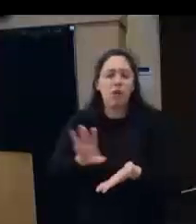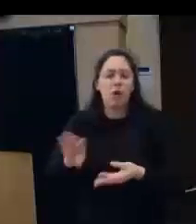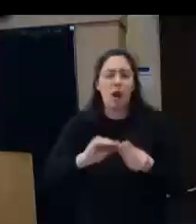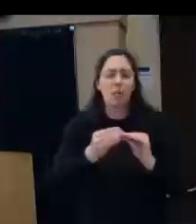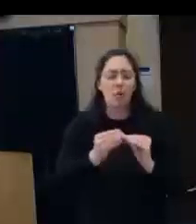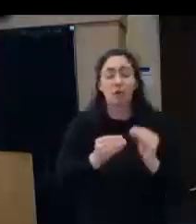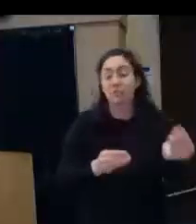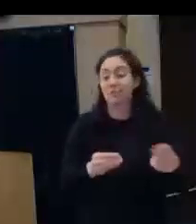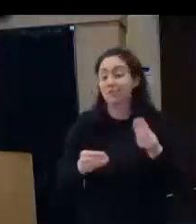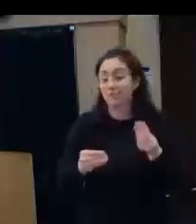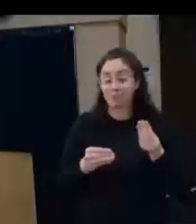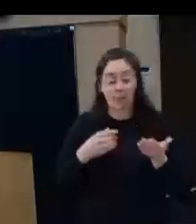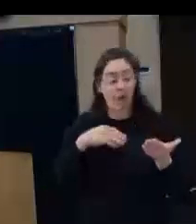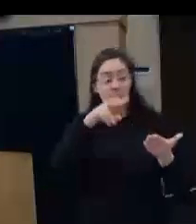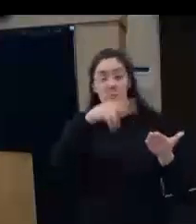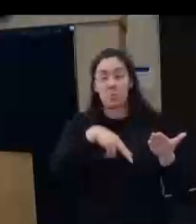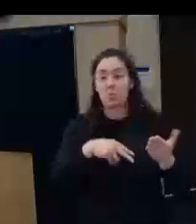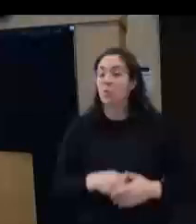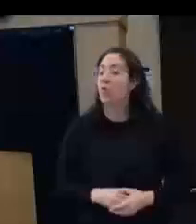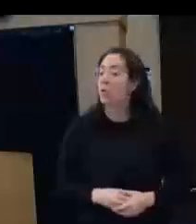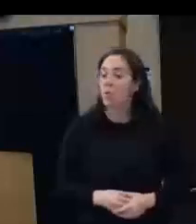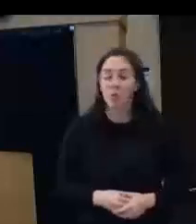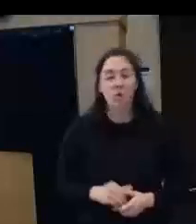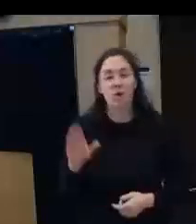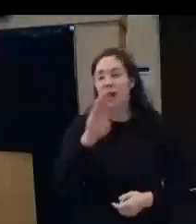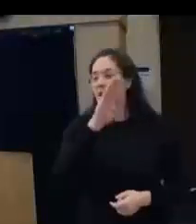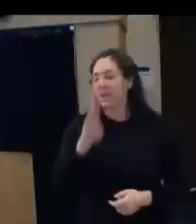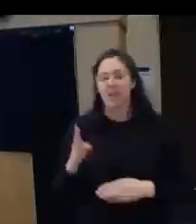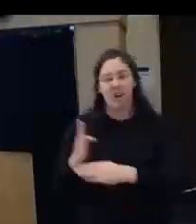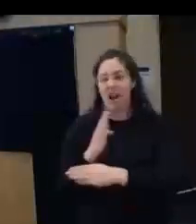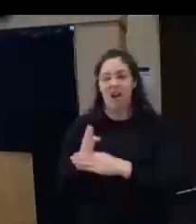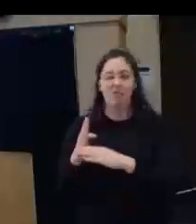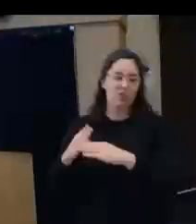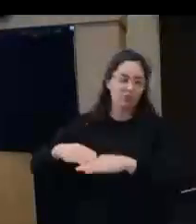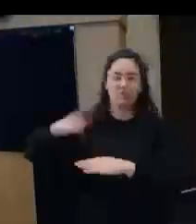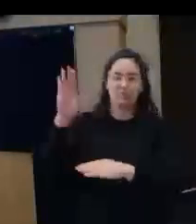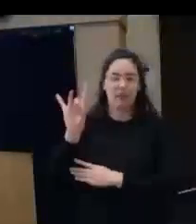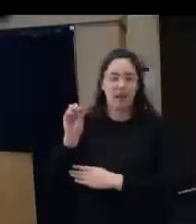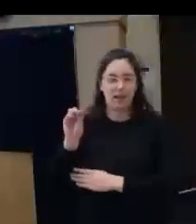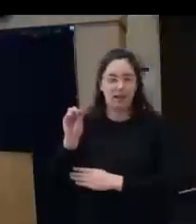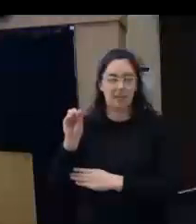of paper and I will say that there has never been an average above 80 um from any group of